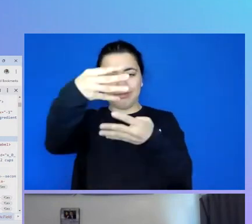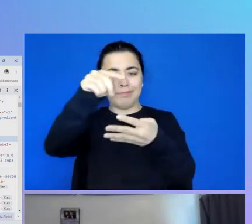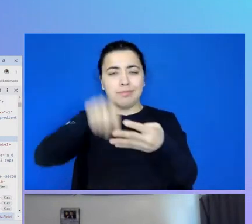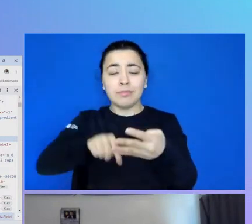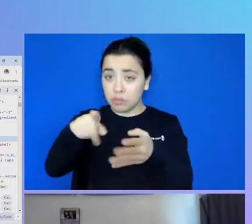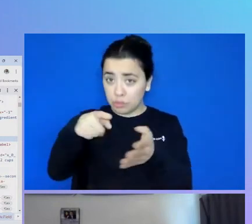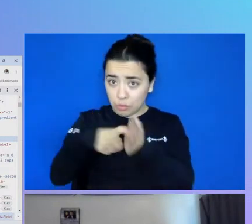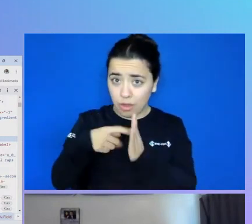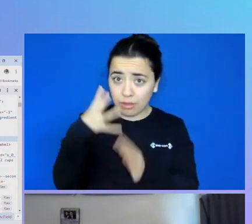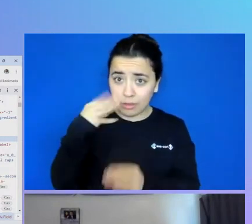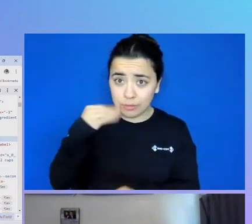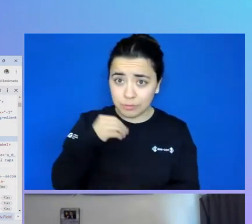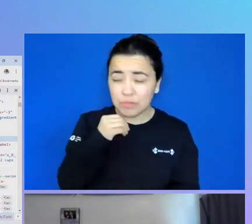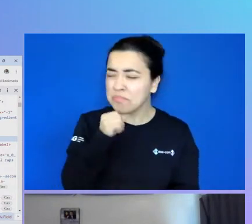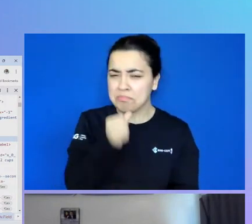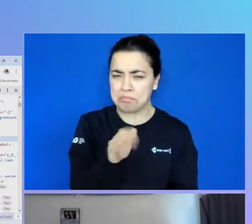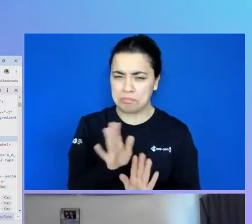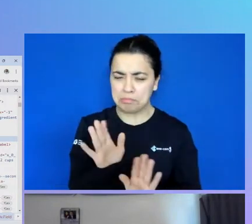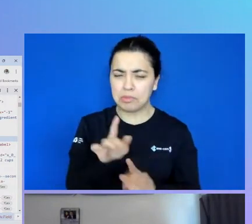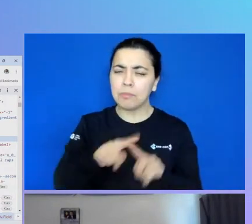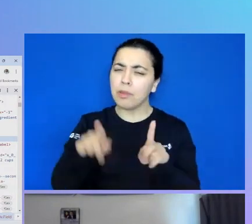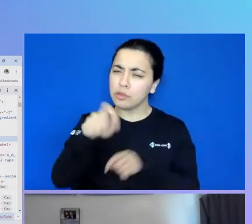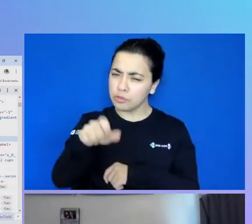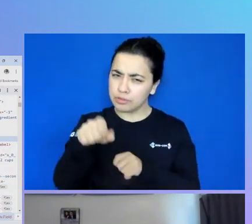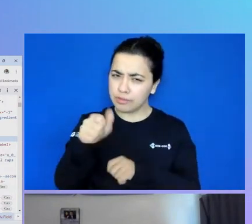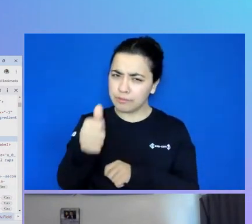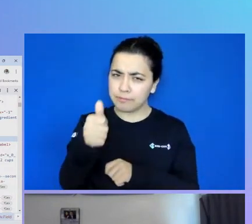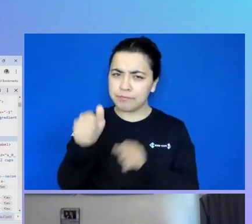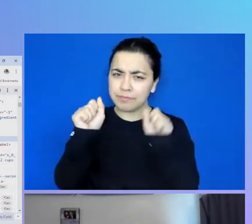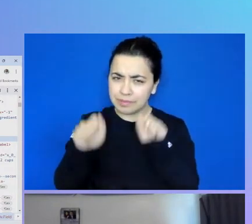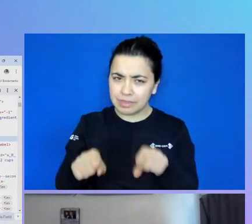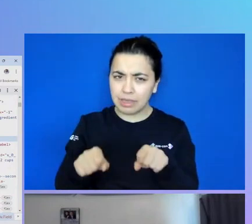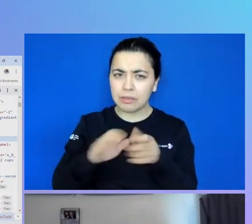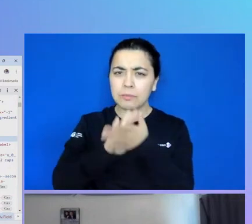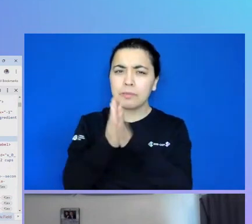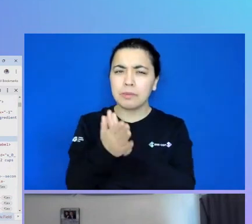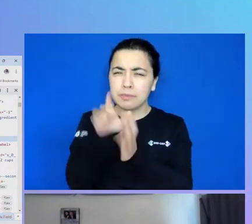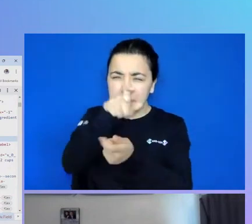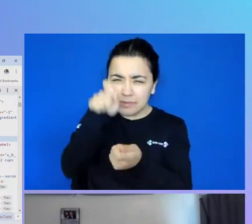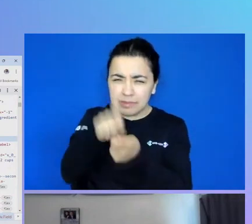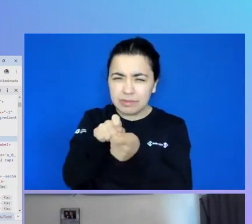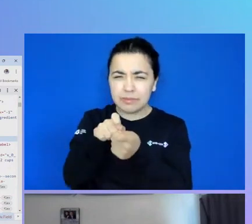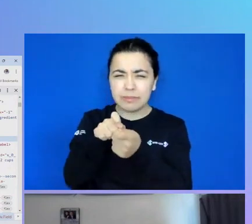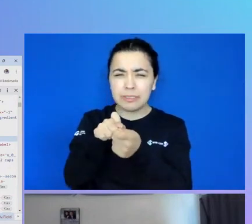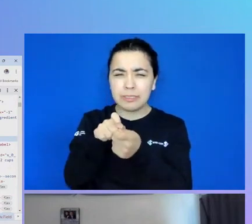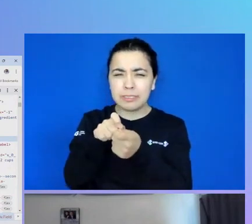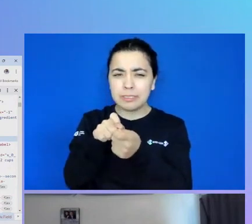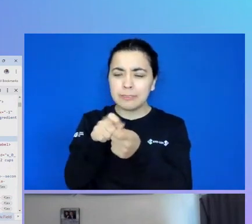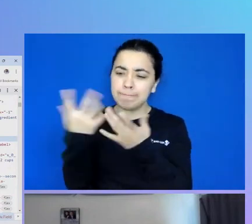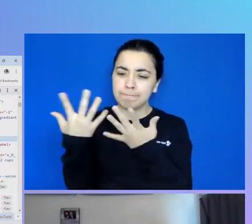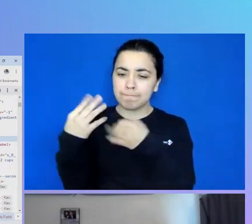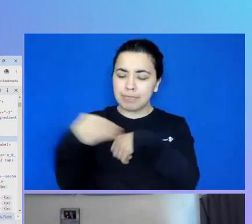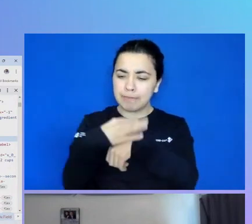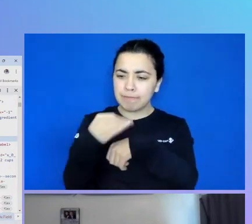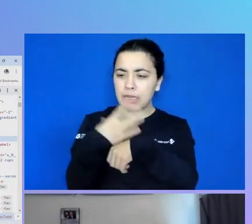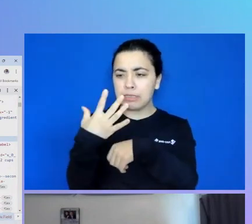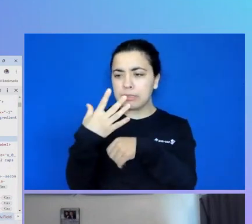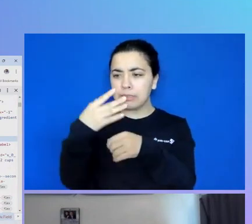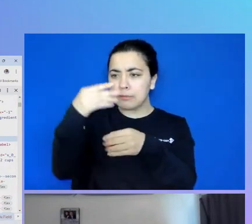this. And you will actually be able to get very specific remediation advice, including screenshots sometimes, or even